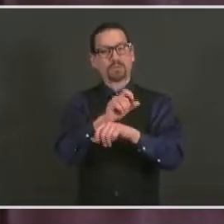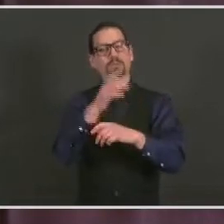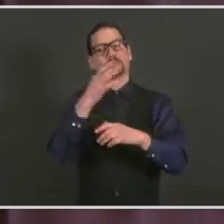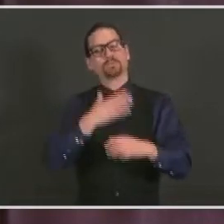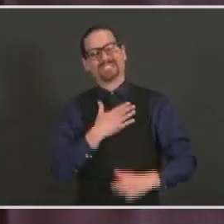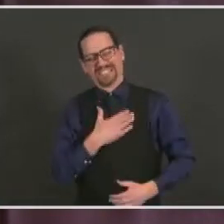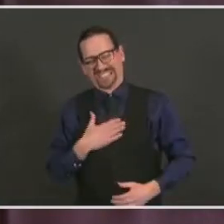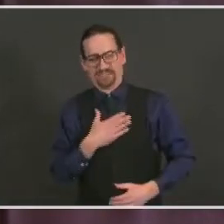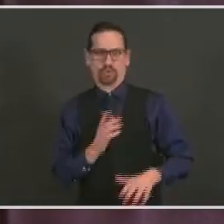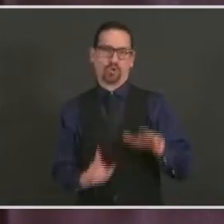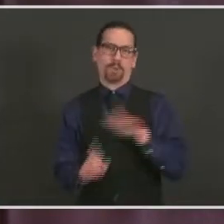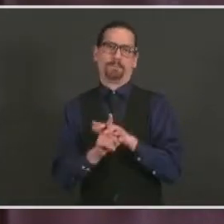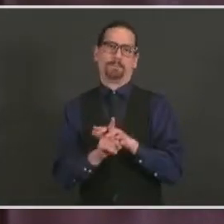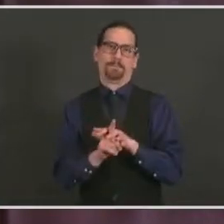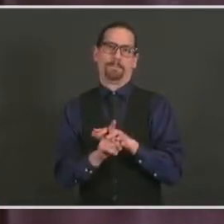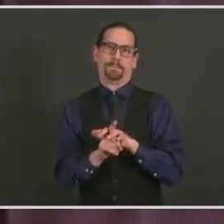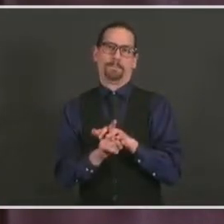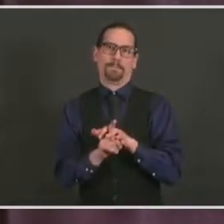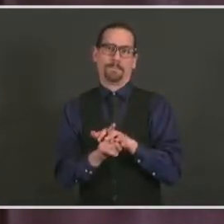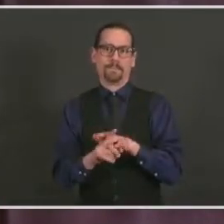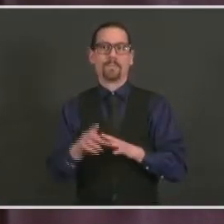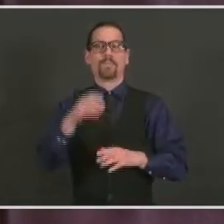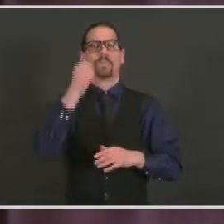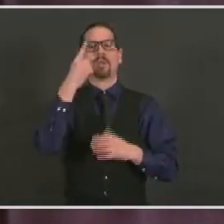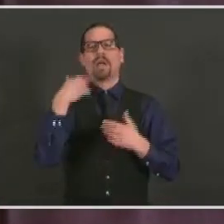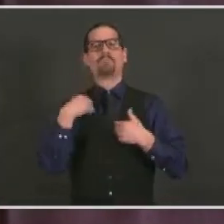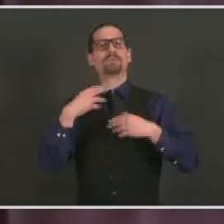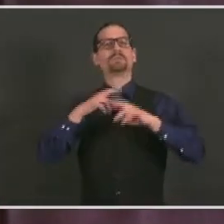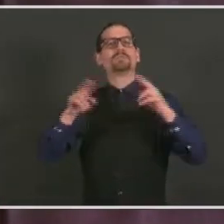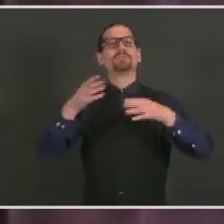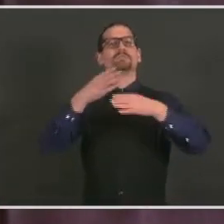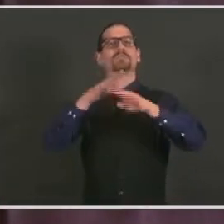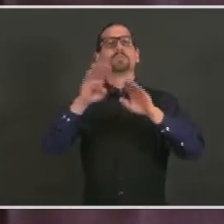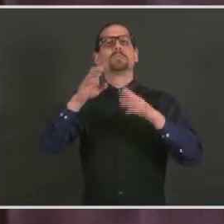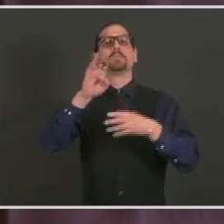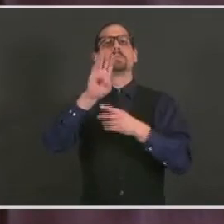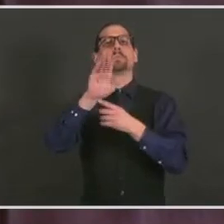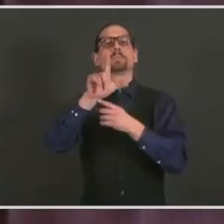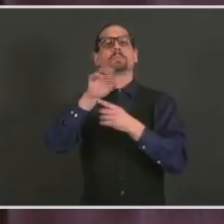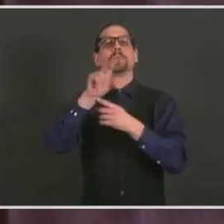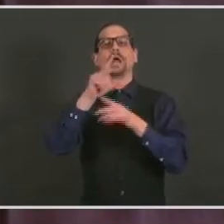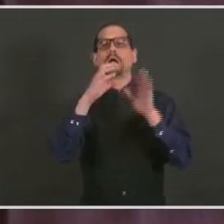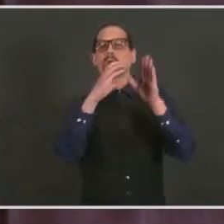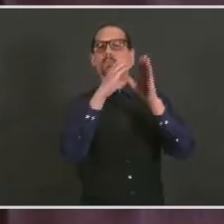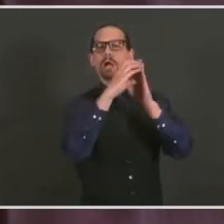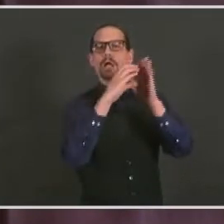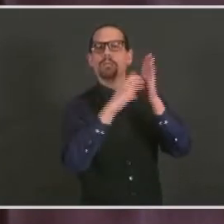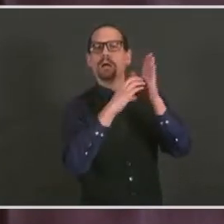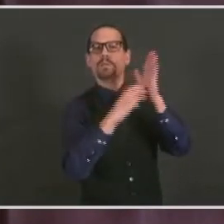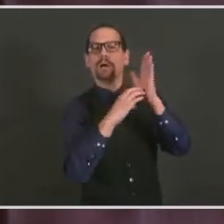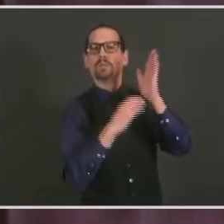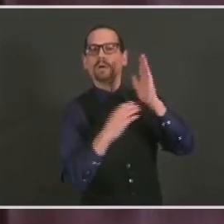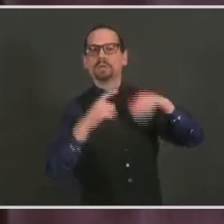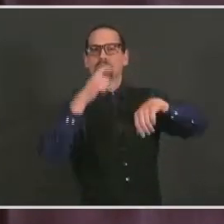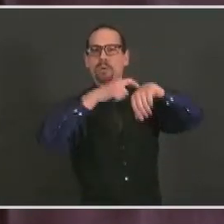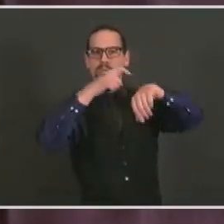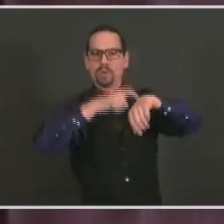SHOW UP THE ASSIGNED TIMES APPOINTMENTS HAVE BEEN SPACED OUT SO THAT WE CAN AVOID CROWDING. WE DO NOT WANT PEOPLE IN CROWDS AND DO NOT